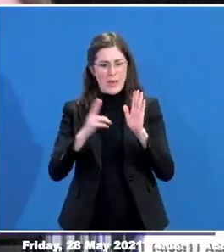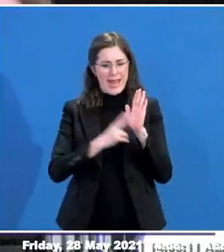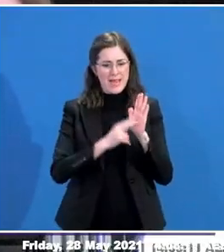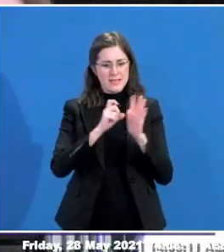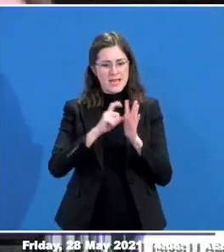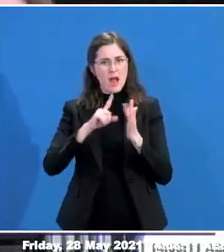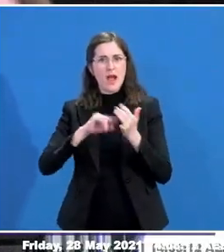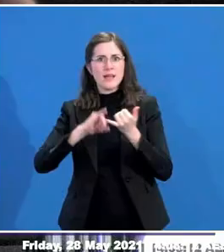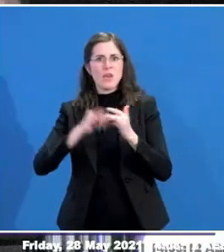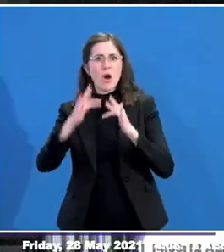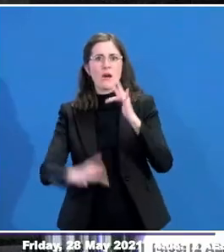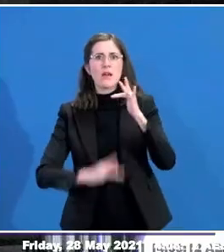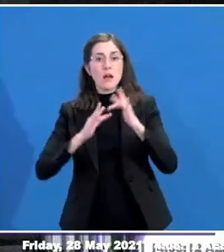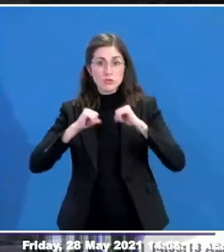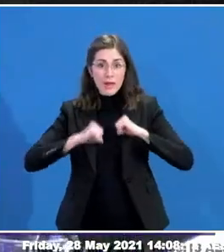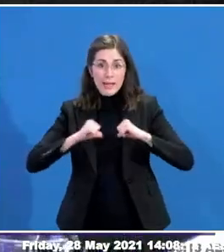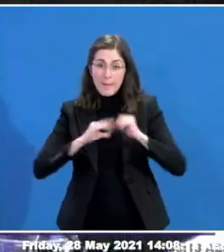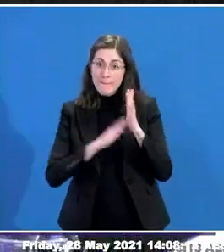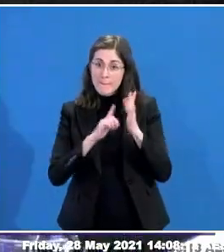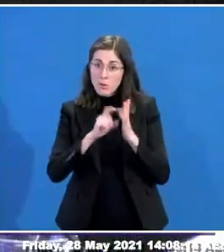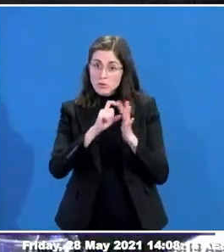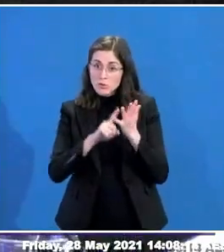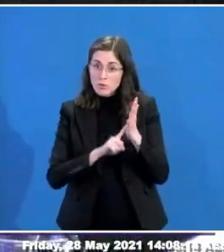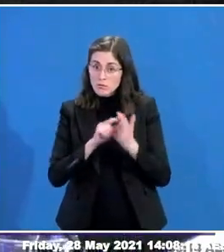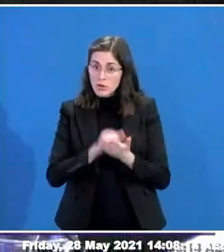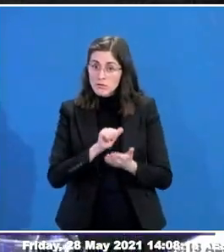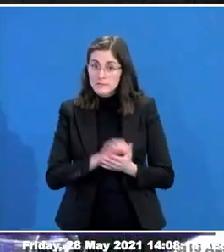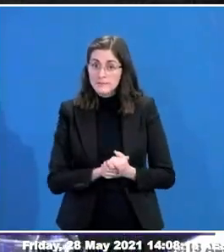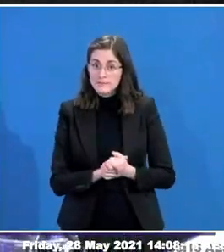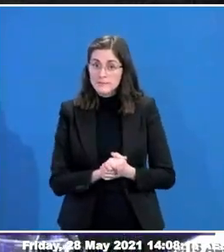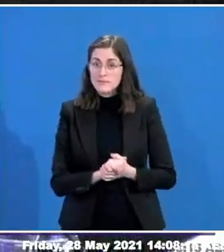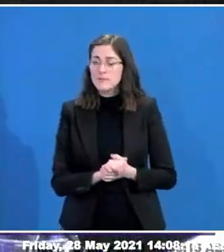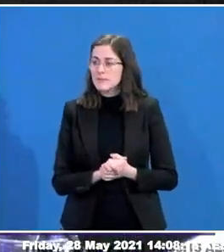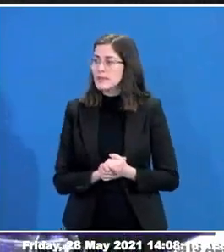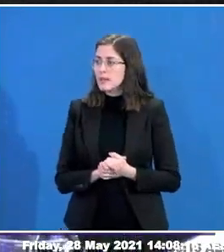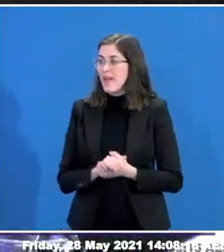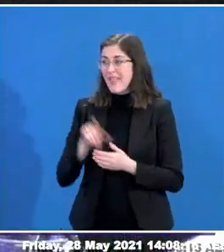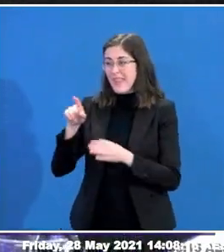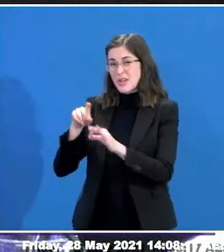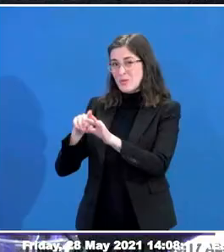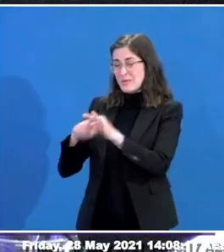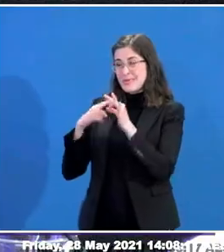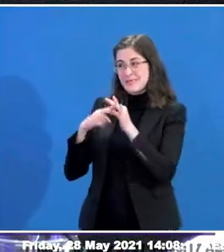training module; is that right? MR McNAUGHTON: These are all questions probably directed better at Commissioner